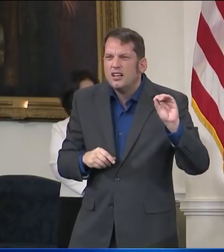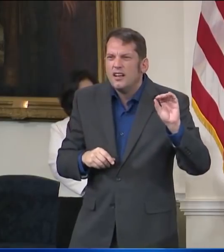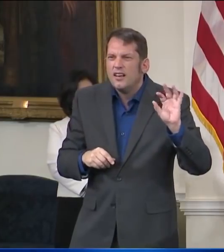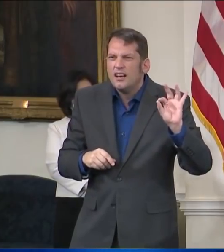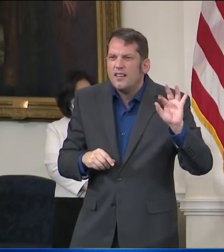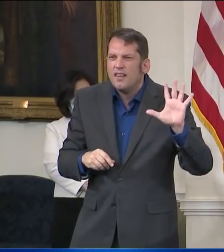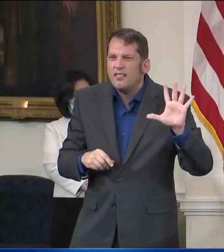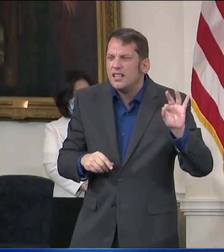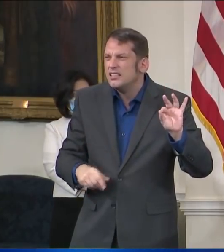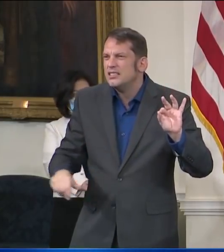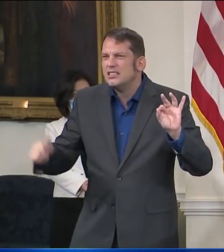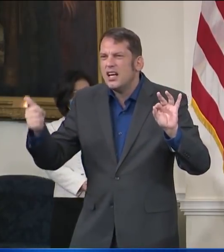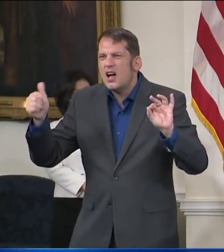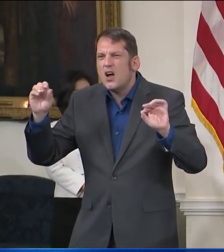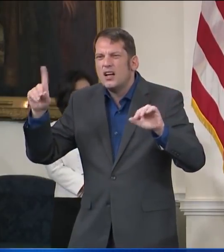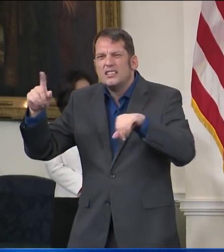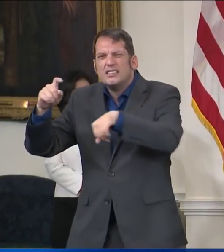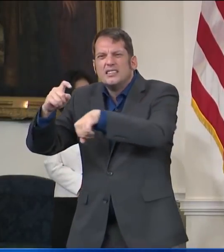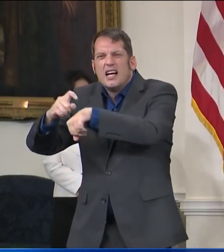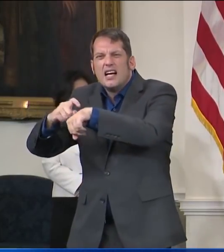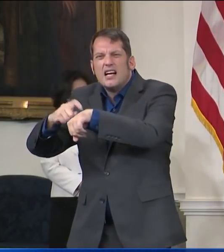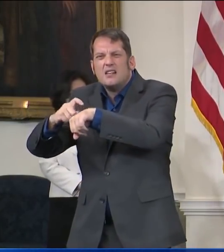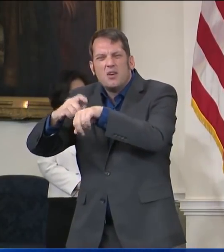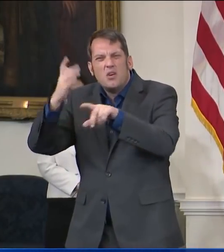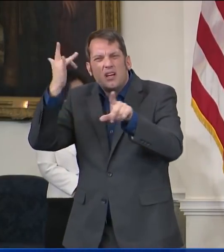CAN YOU PLEASE ELABORATE ON WHY?